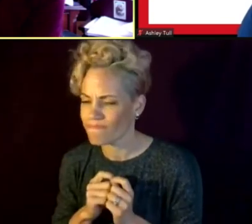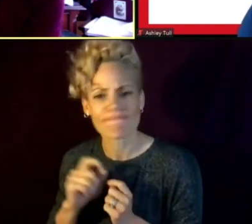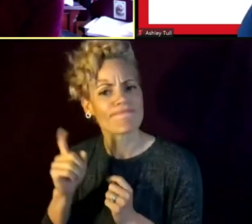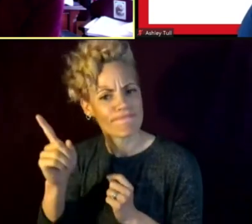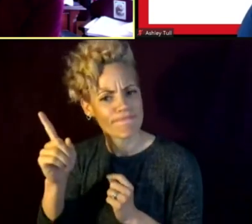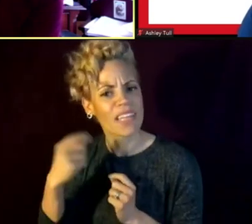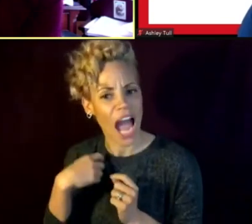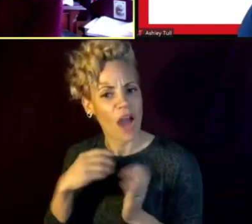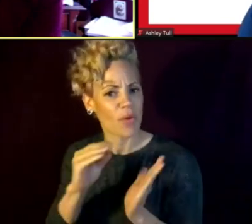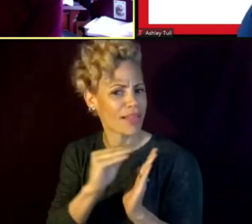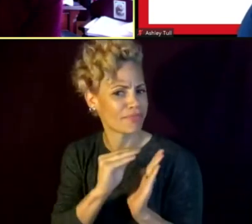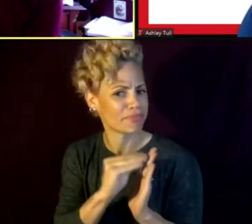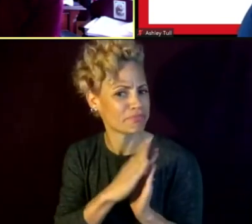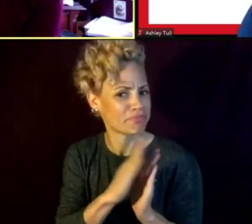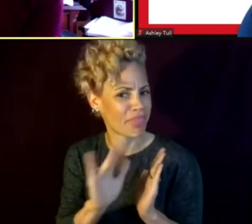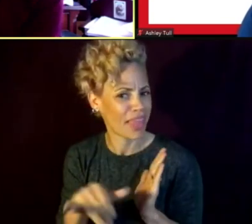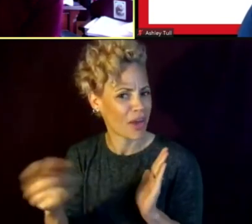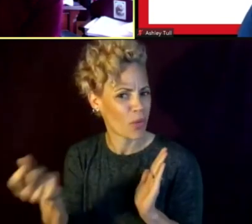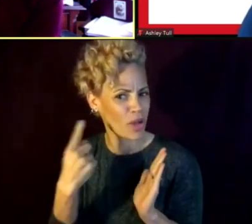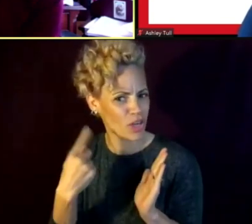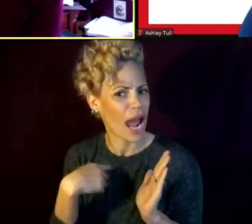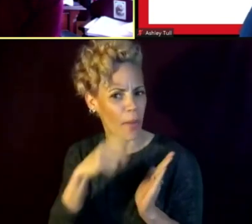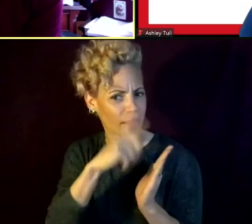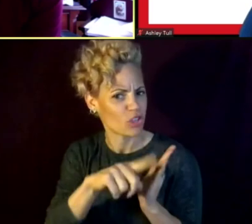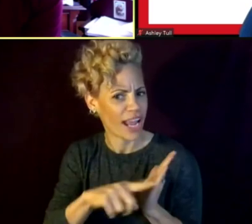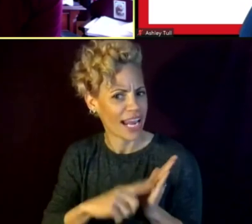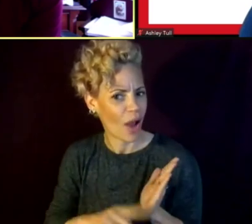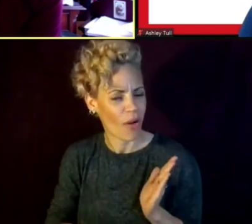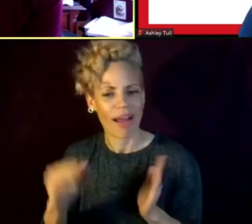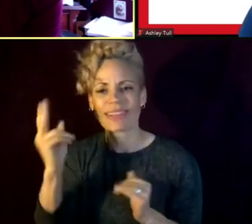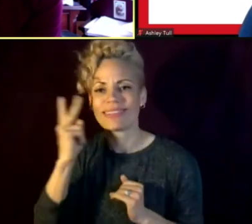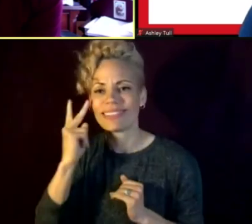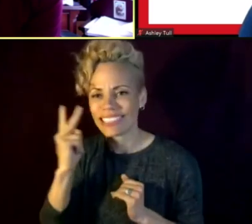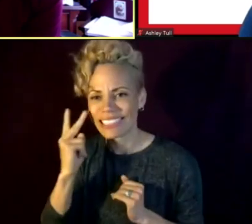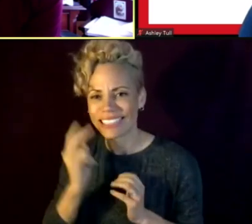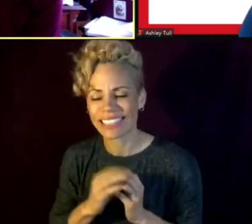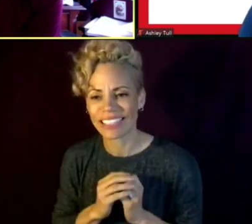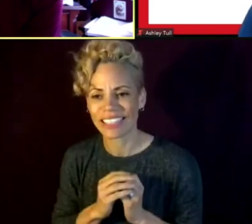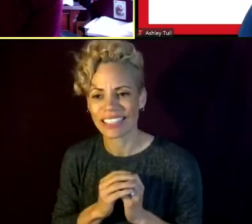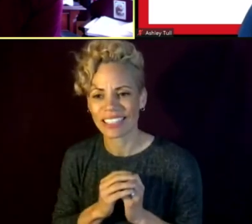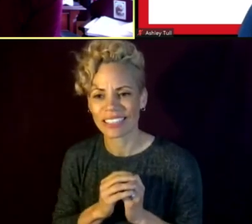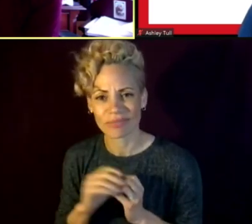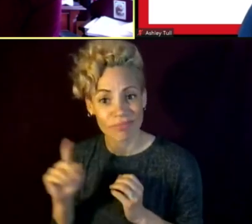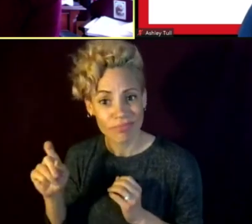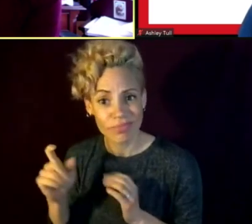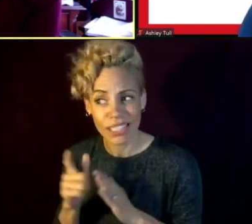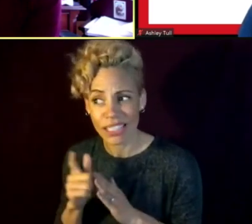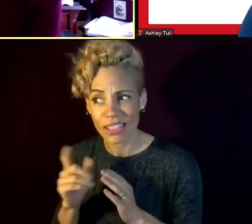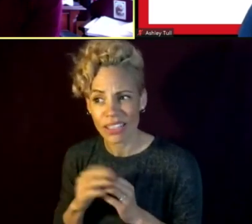I'm gonna check that out and see if that is illegal. It seems to me, it is.